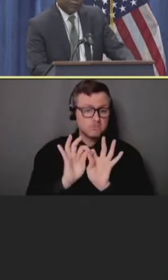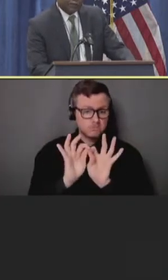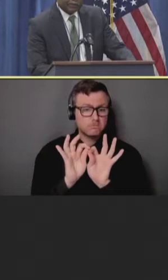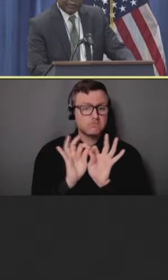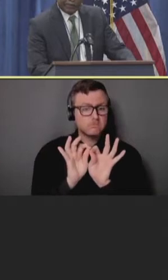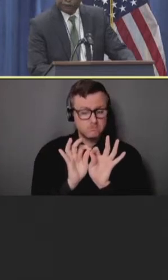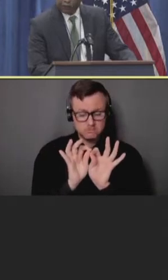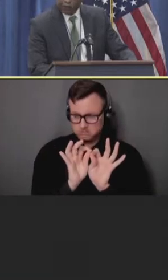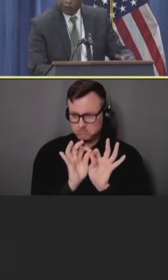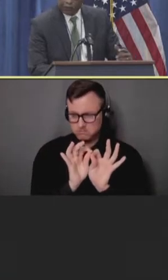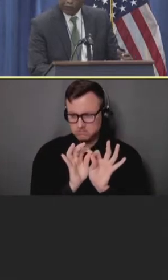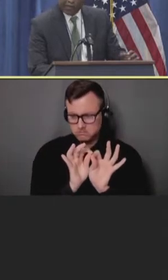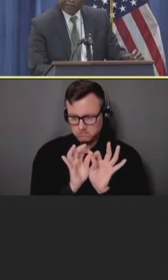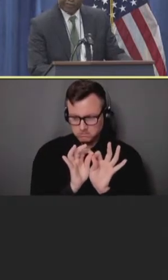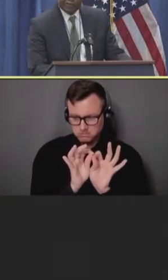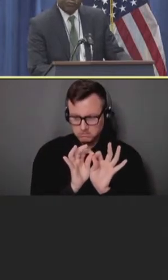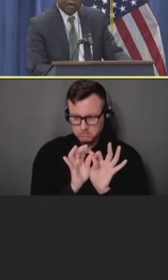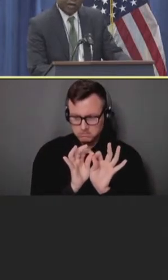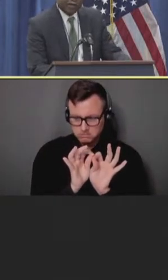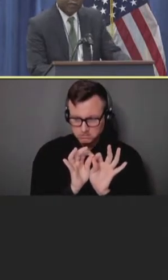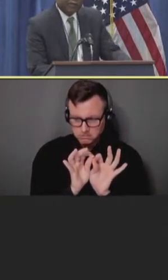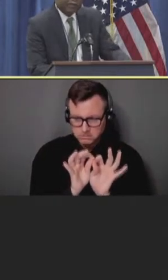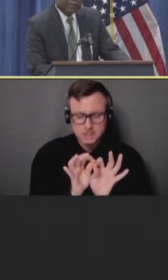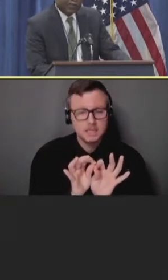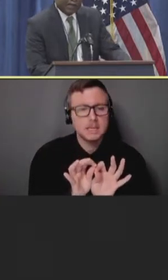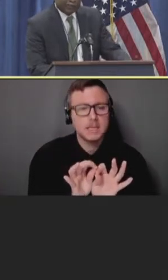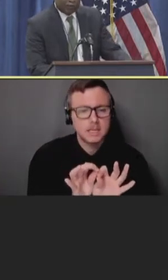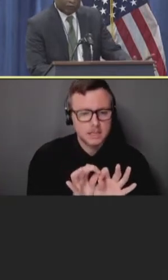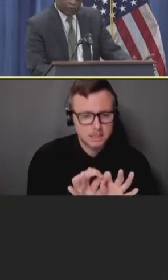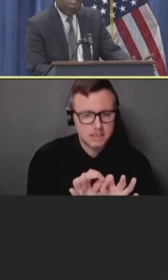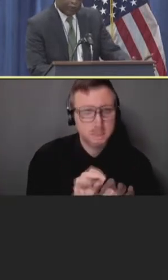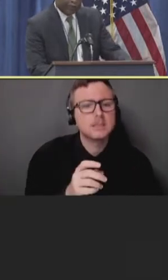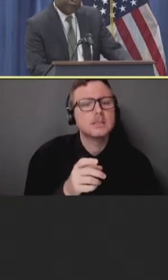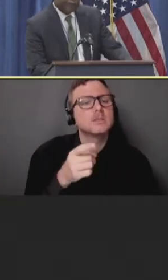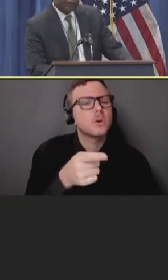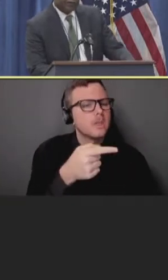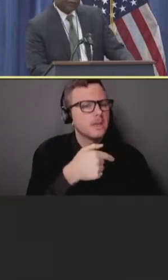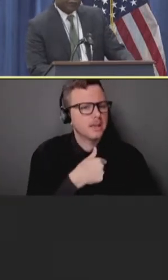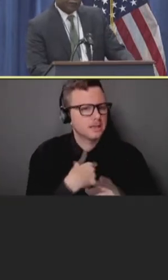particularly if we're going to utilize this product as an alternative for the monkeypox